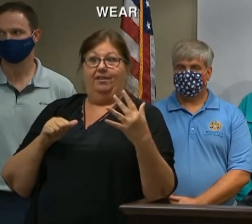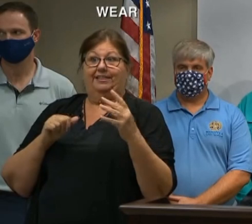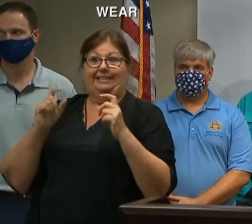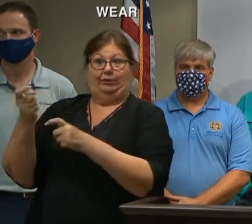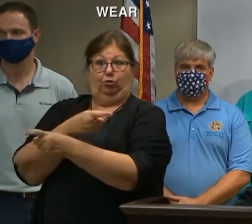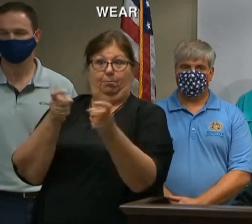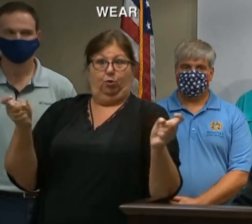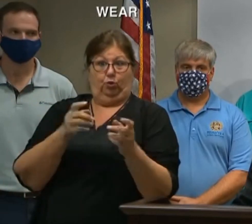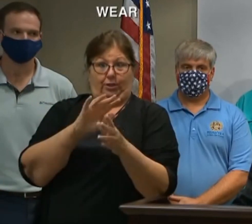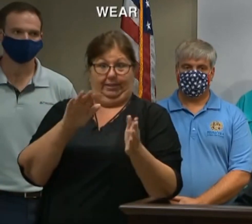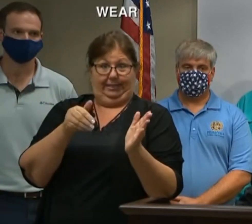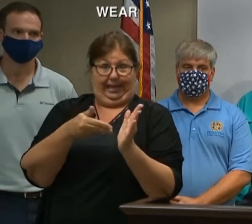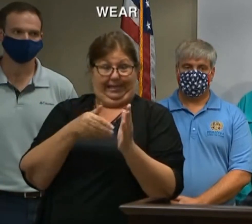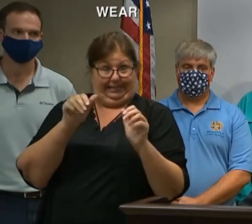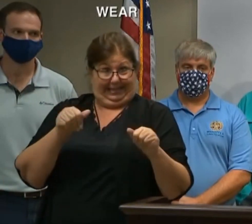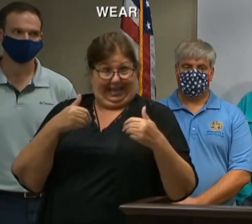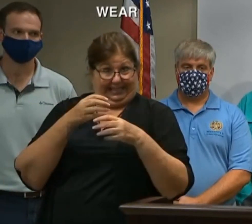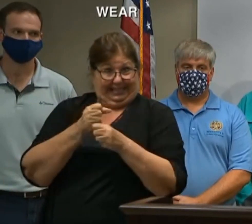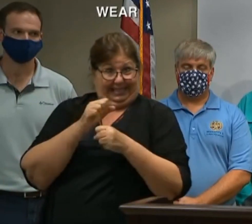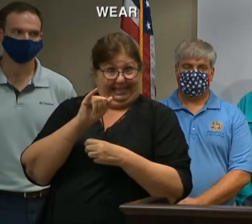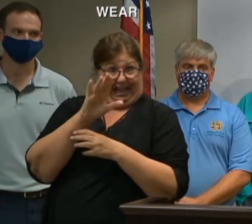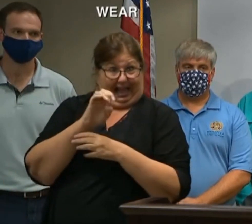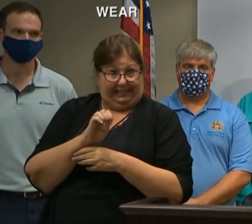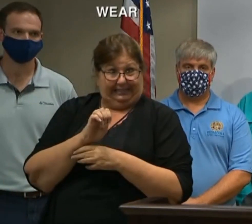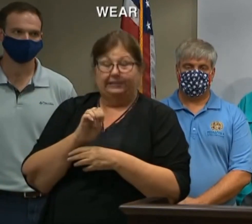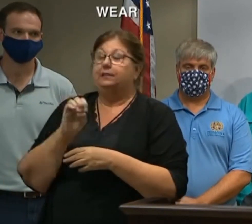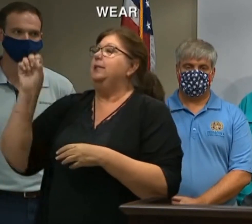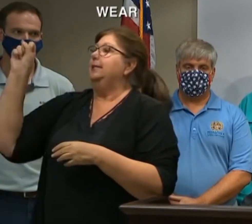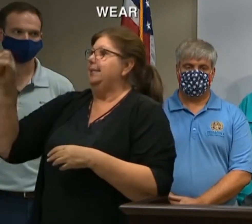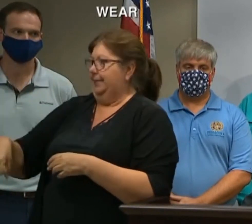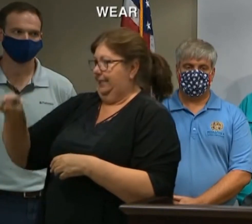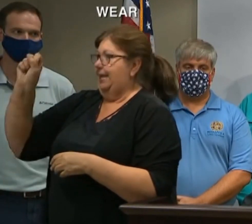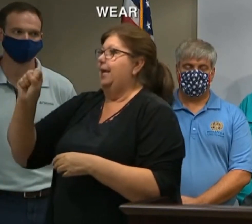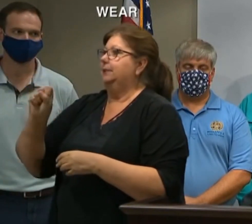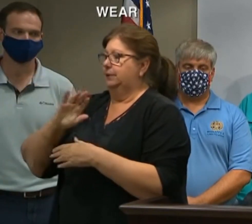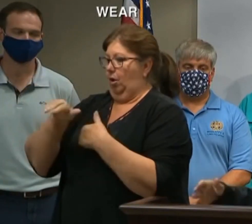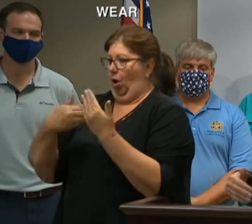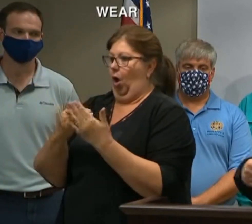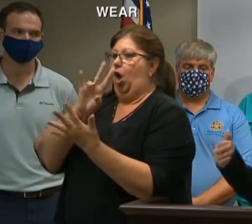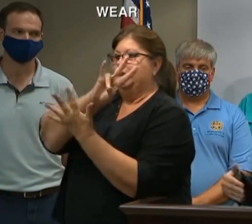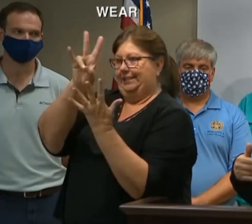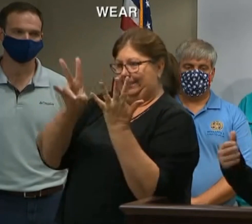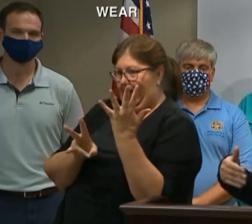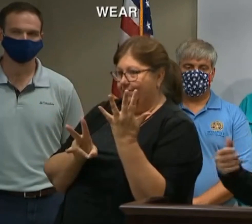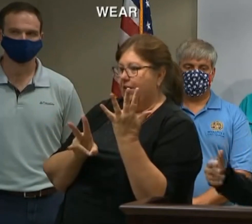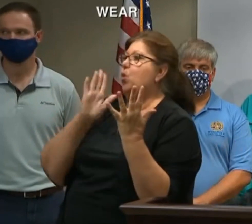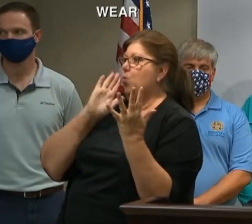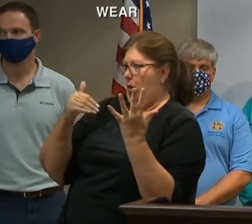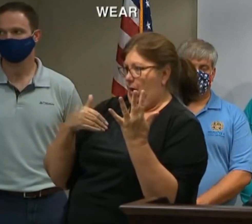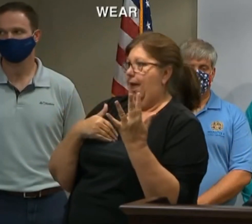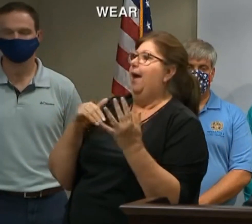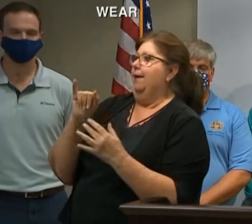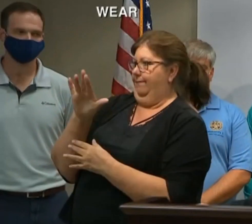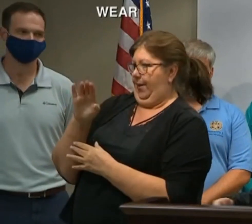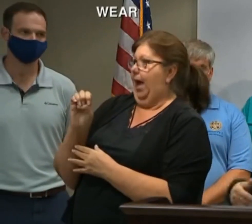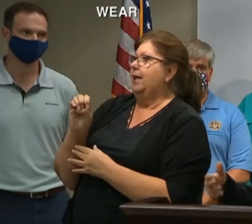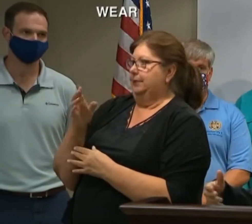christian may were able to work out yeah ice is coming to all seven locations and we'll continue to backfill that ice obviously you gotta replenish